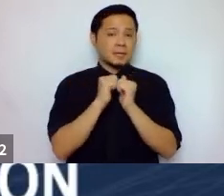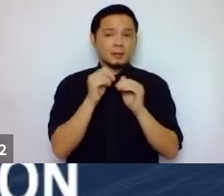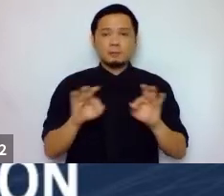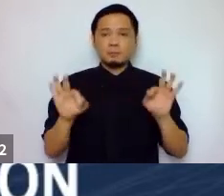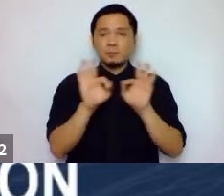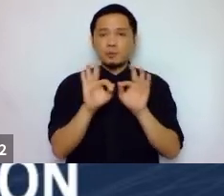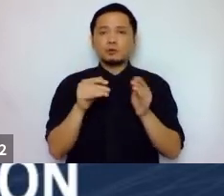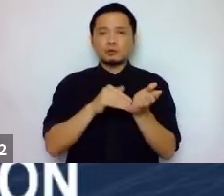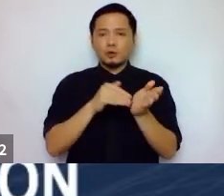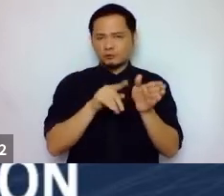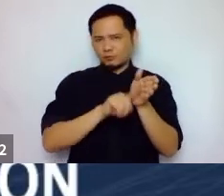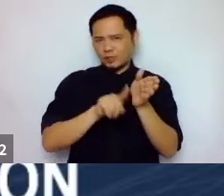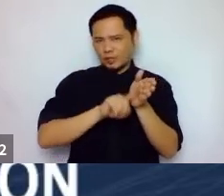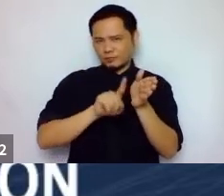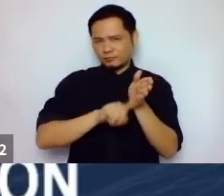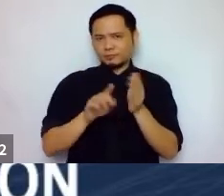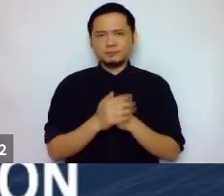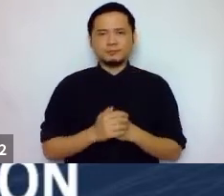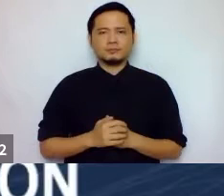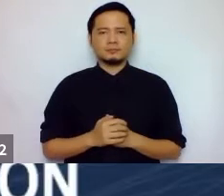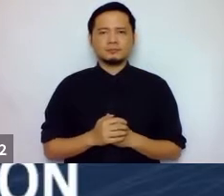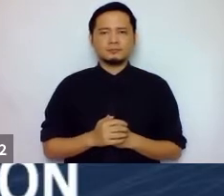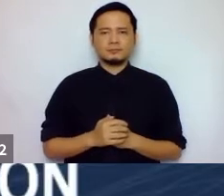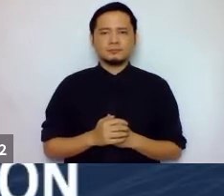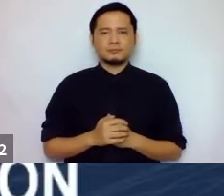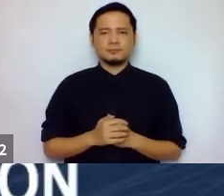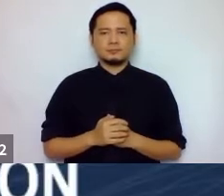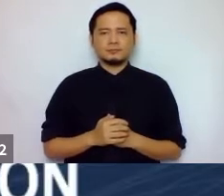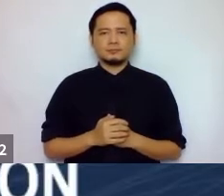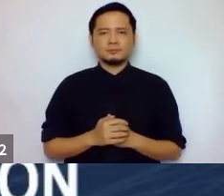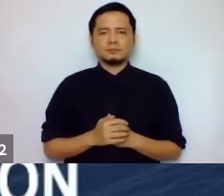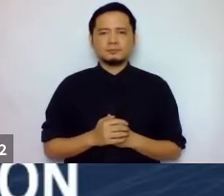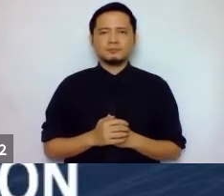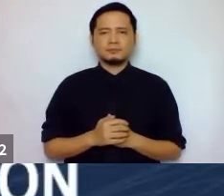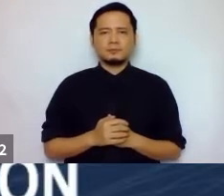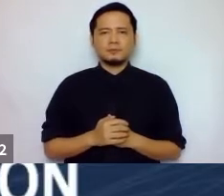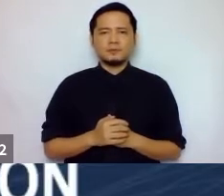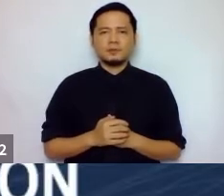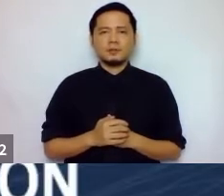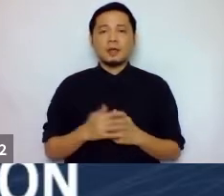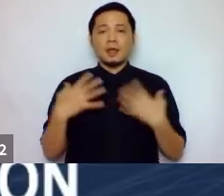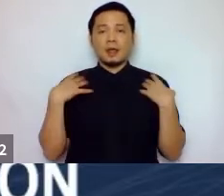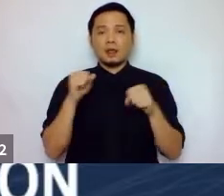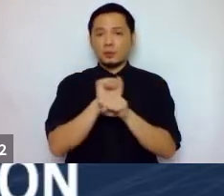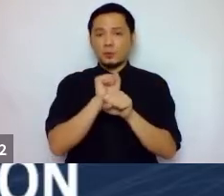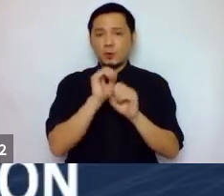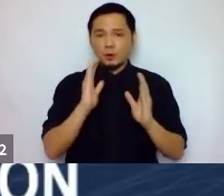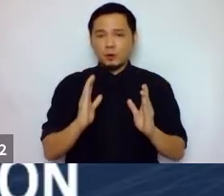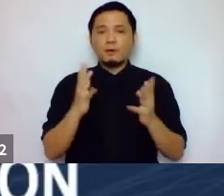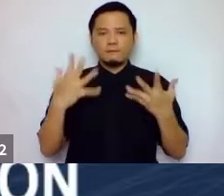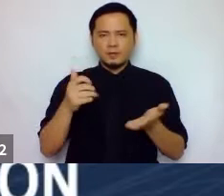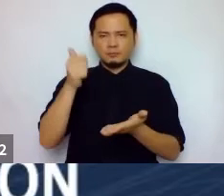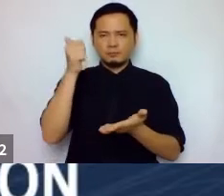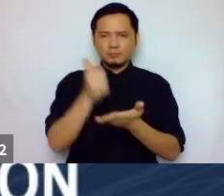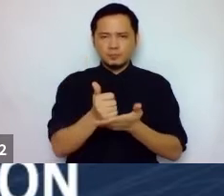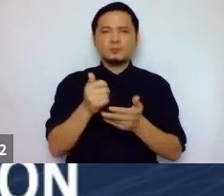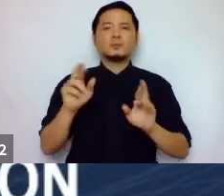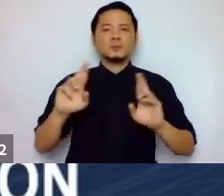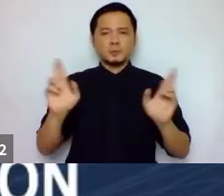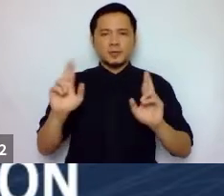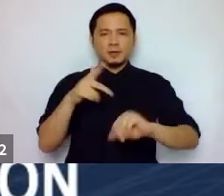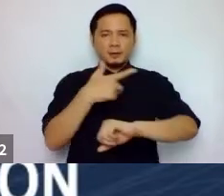And then after that, when a health worker has confirmed that we are clear to be vaccinated, we will then proceed to be vaccinated.